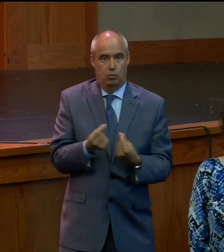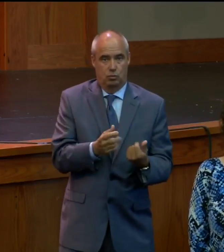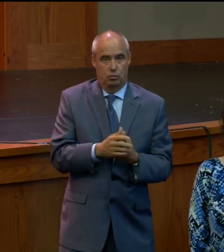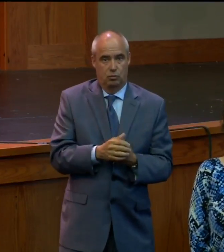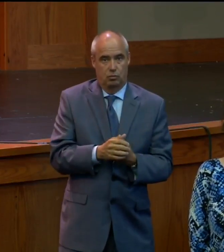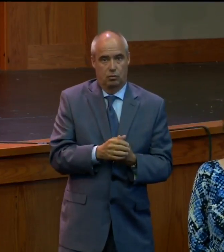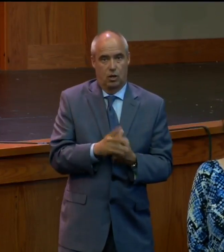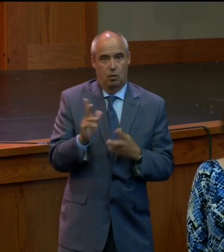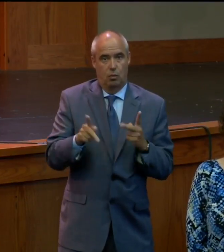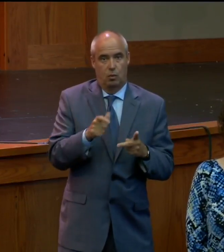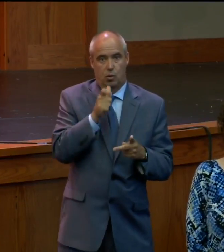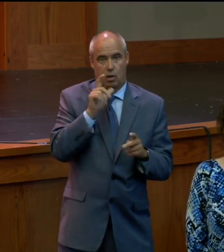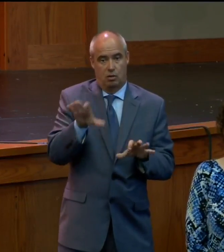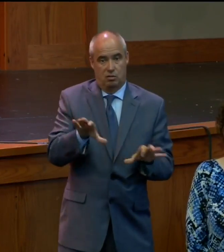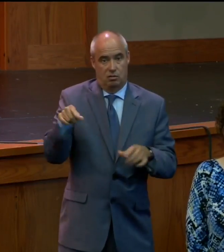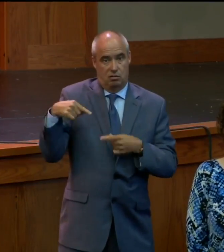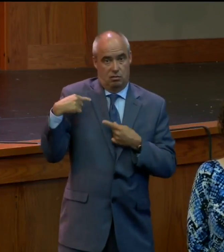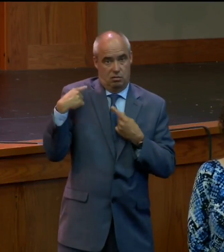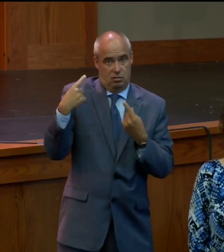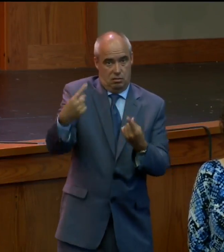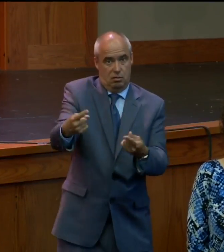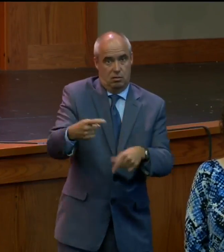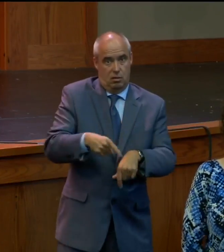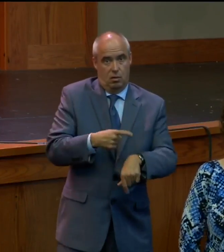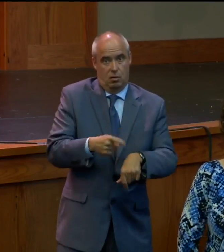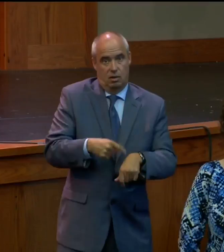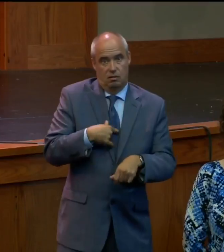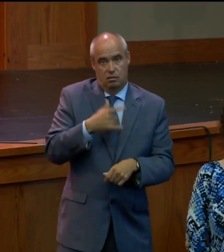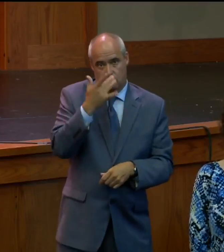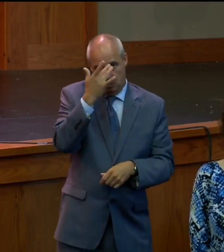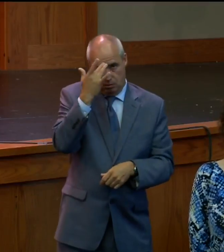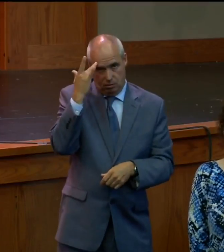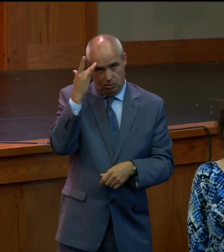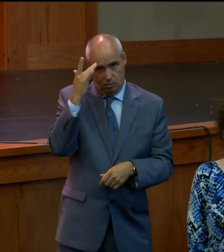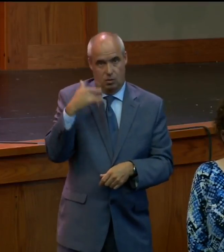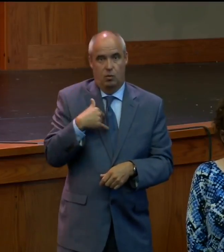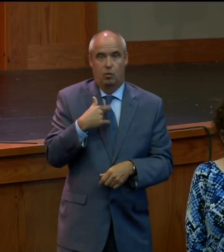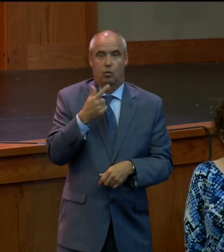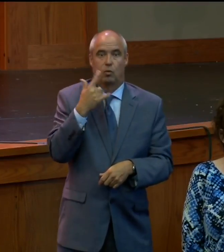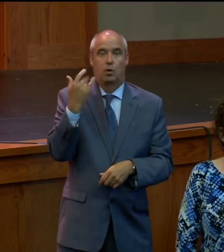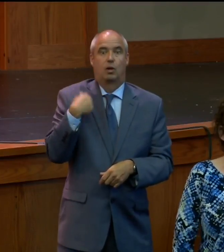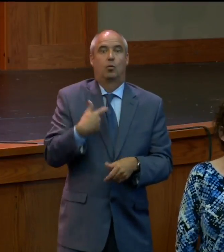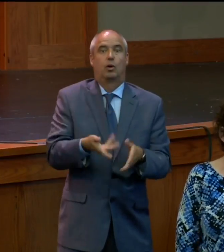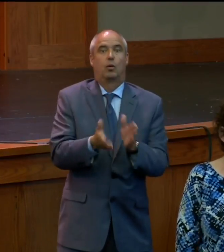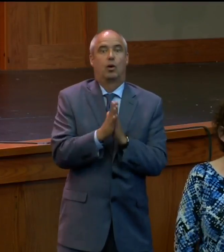THOSE OF US WHO HAVE DONE IT FOR A LONG TIME OFTEN FORGET THAT. SO THAT'S MY REQUEST TO ALL OF US HERE.